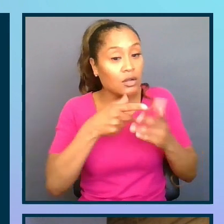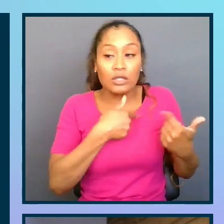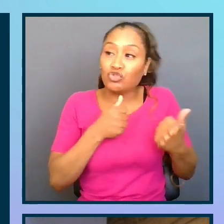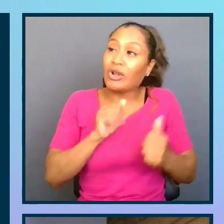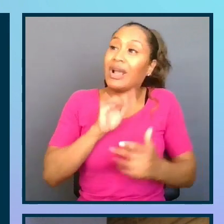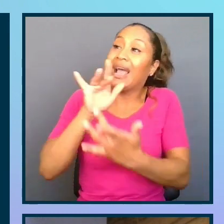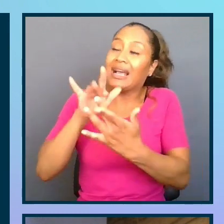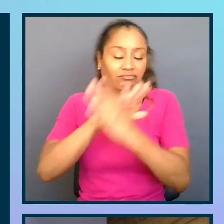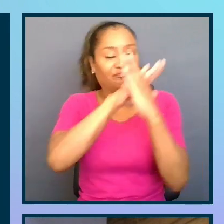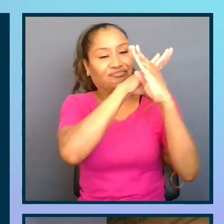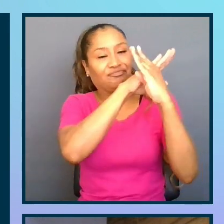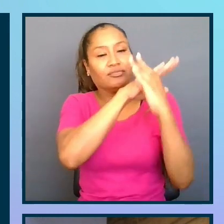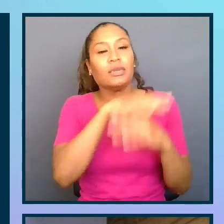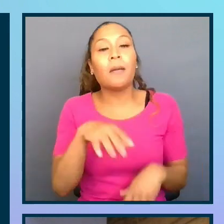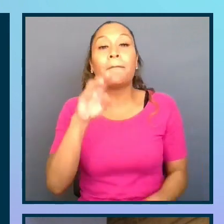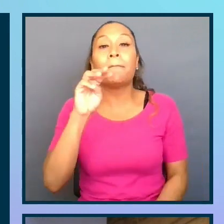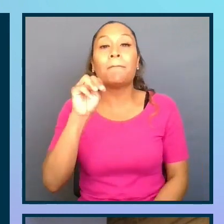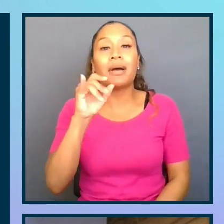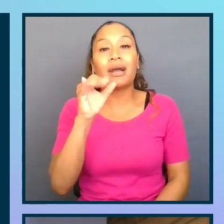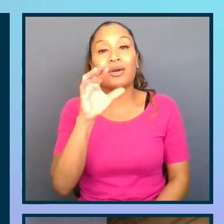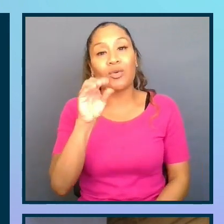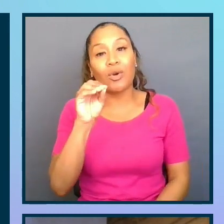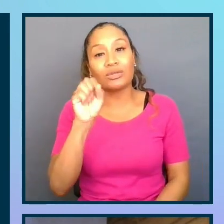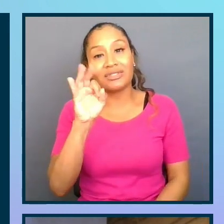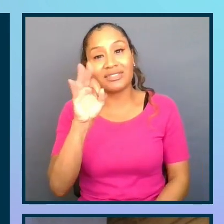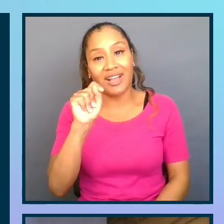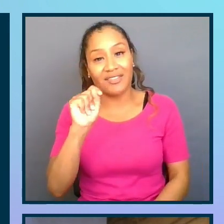Now the Microsoft Inclusive Design Toolkit, goes into a lot more detail on this,